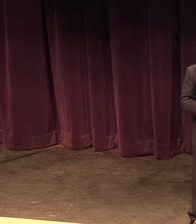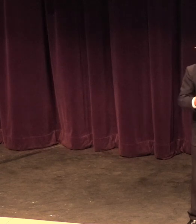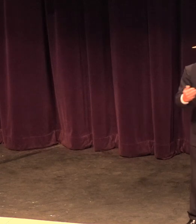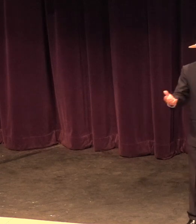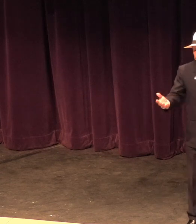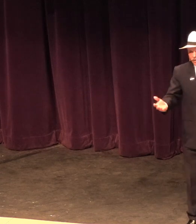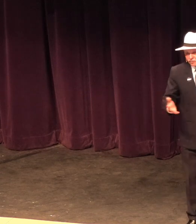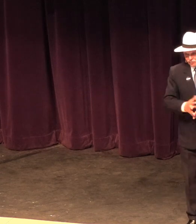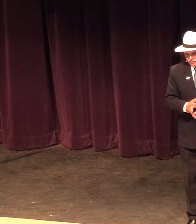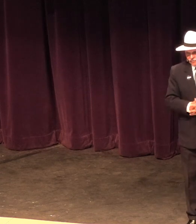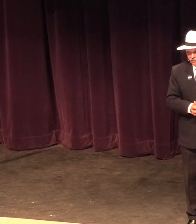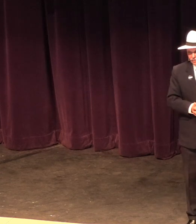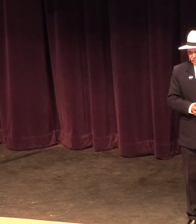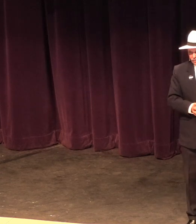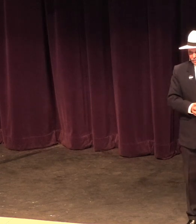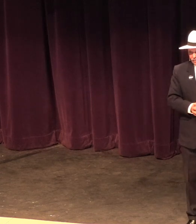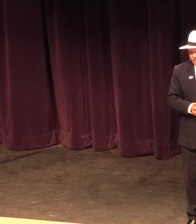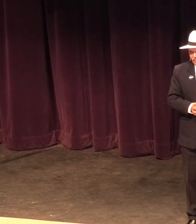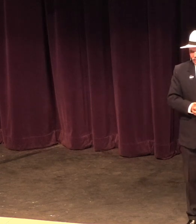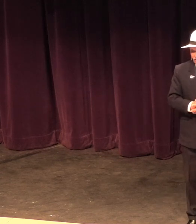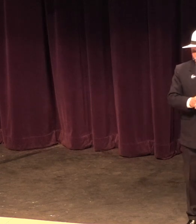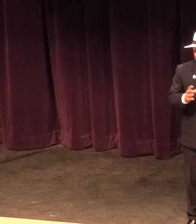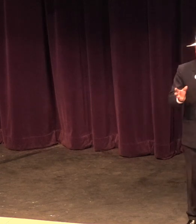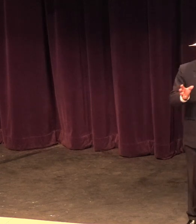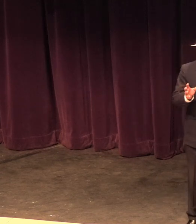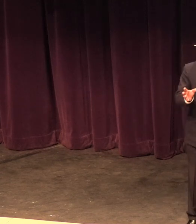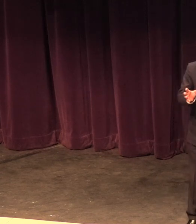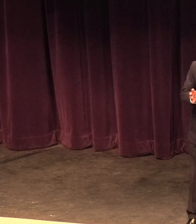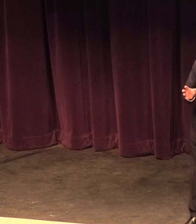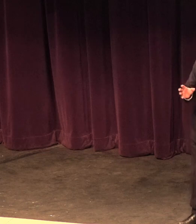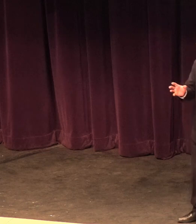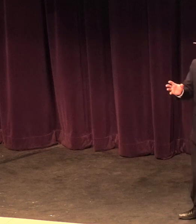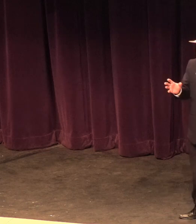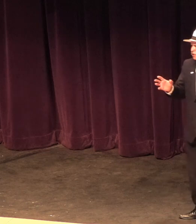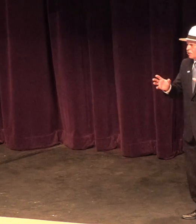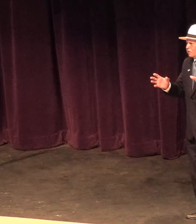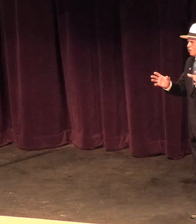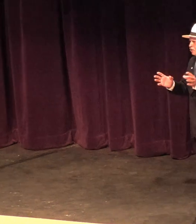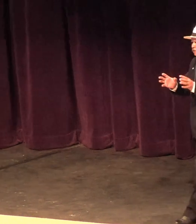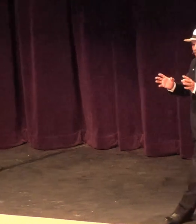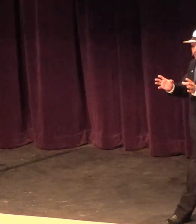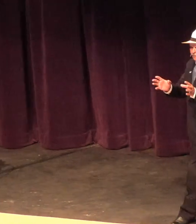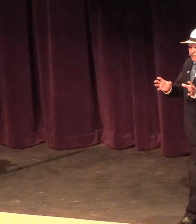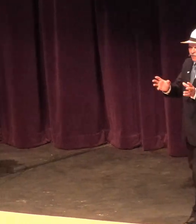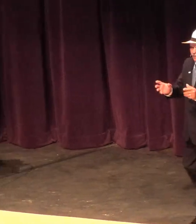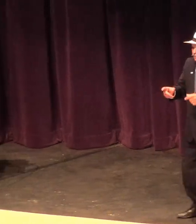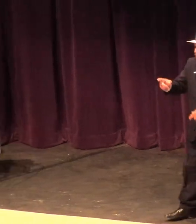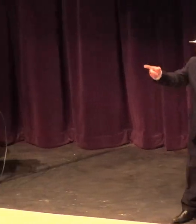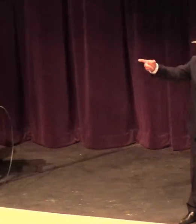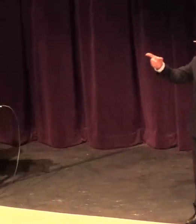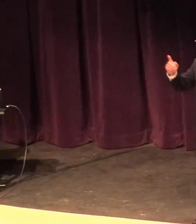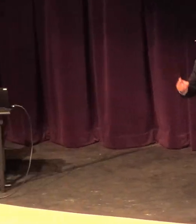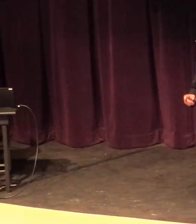And our is that we committed to the success of every student. So I will need your help.